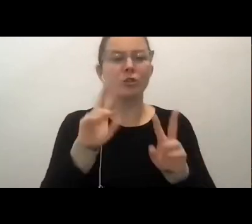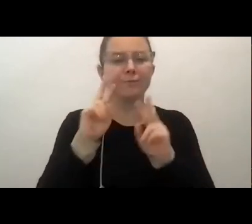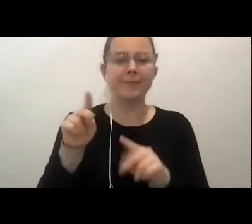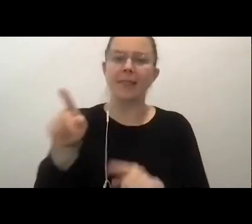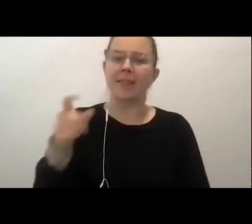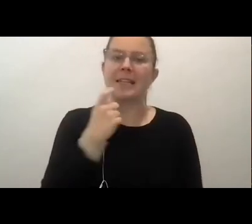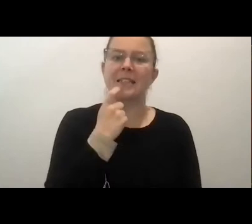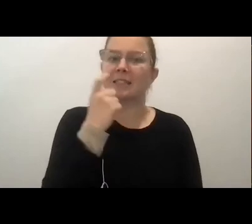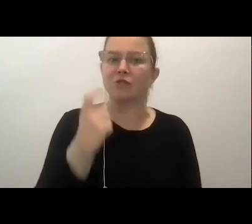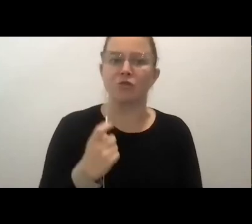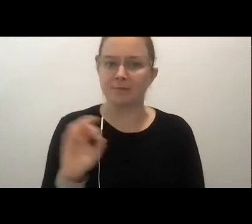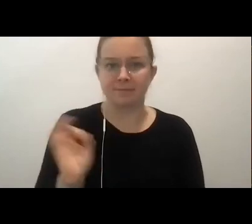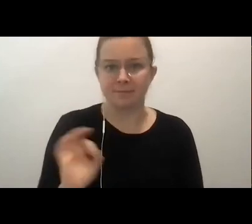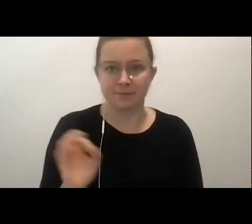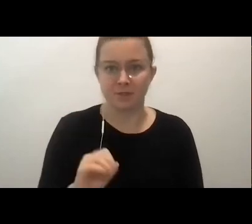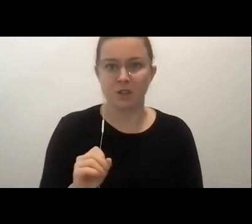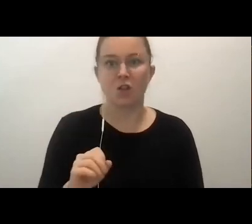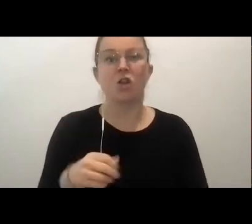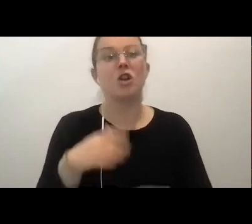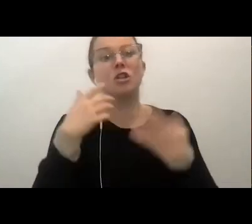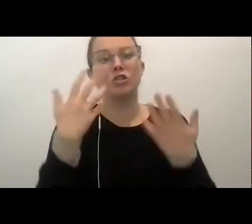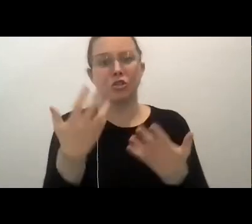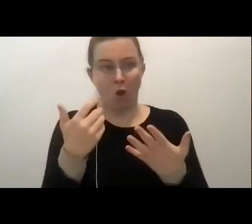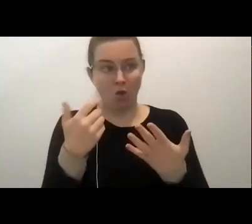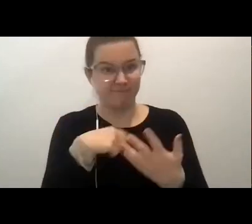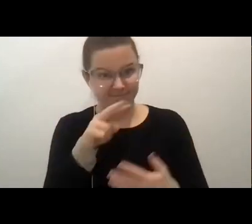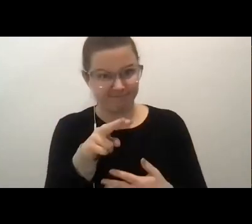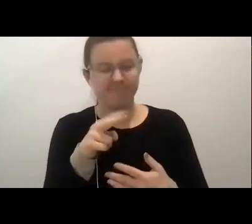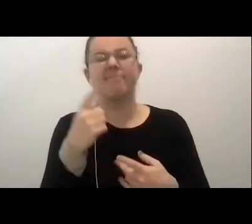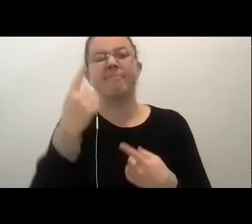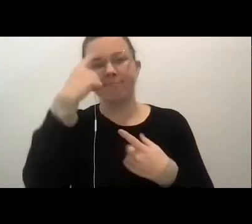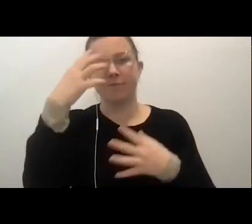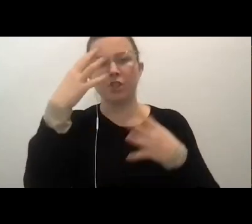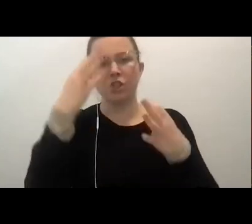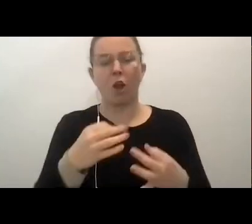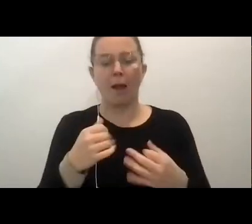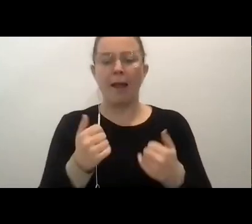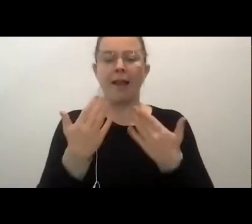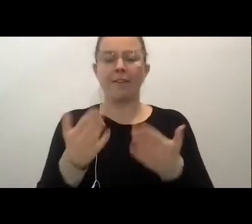So I decided to write about it. To give it a human voice.